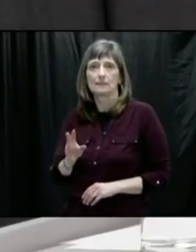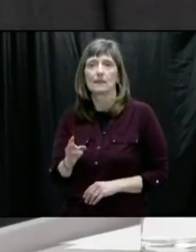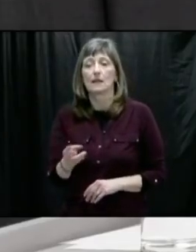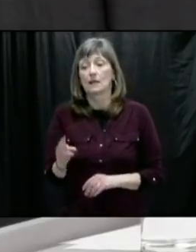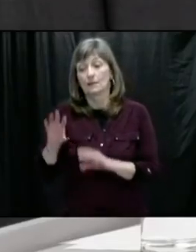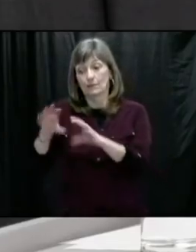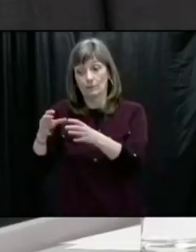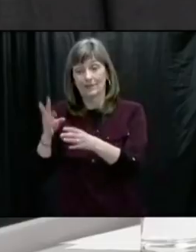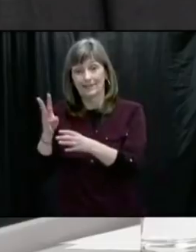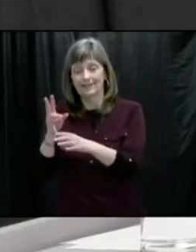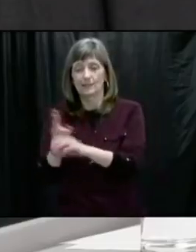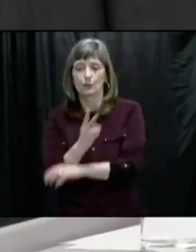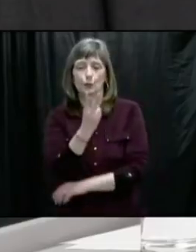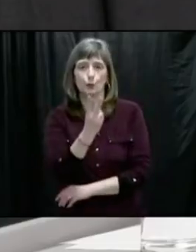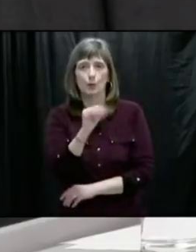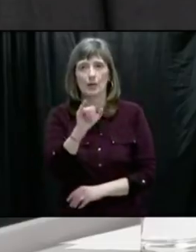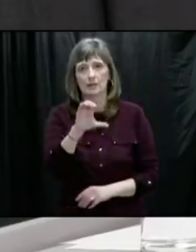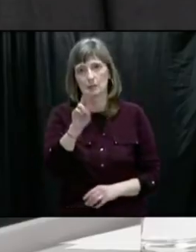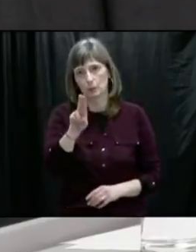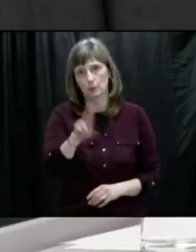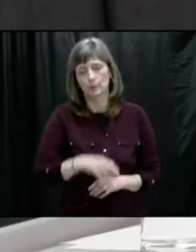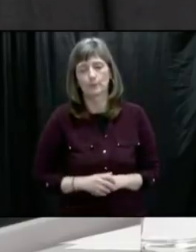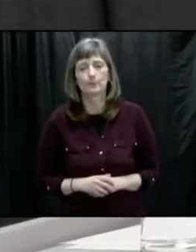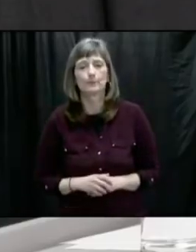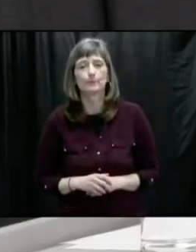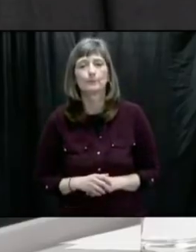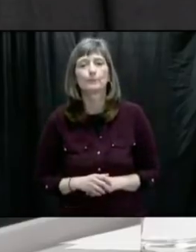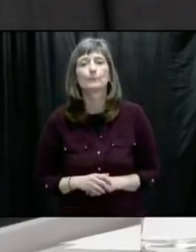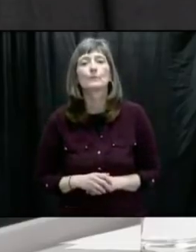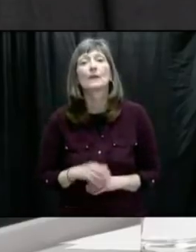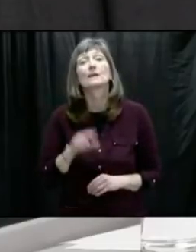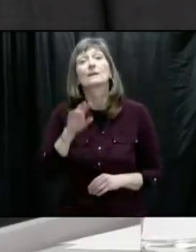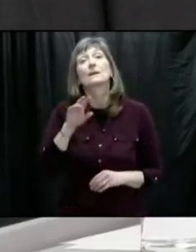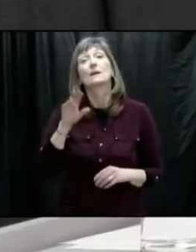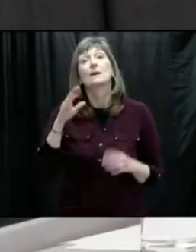SIX PEOPLE ARE IN HOSPITAL DUE TO THE VIRUS AND OF THESE TWO